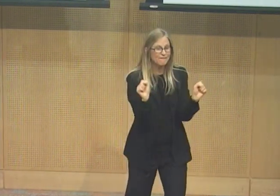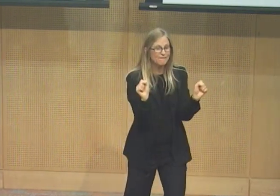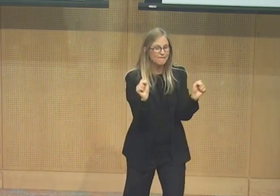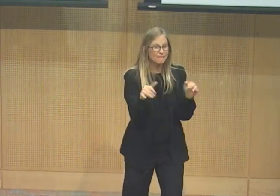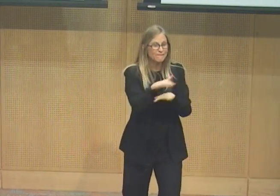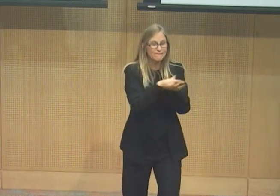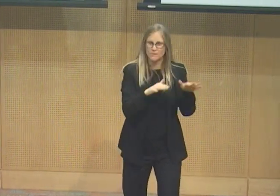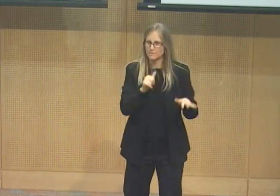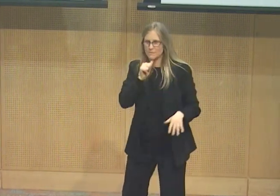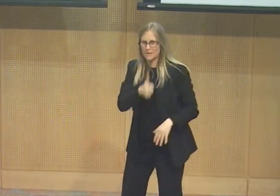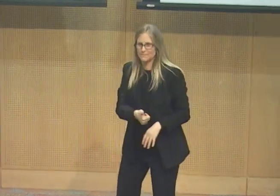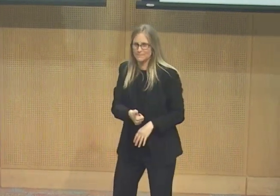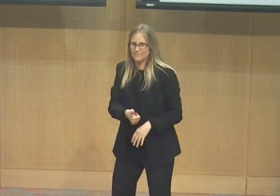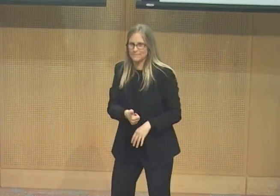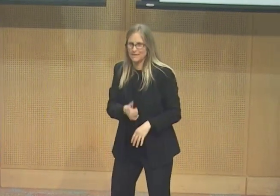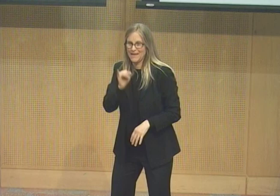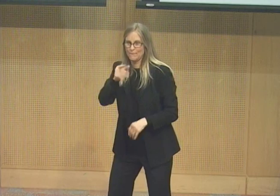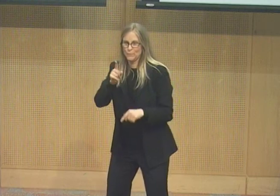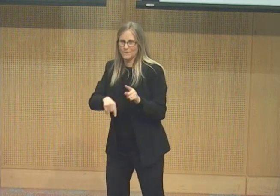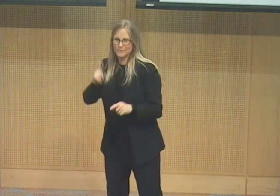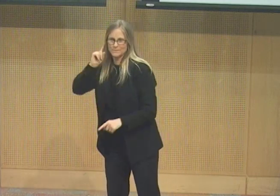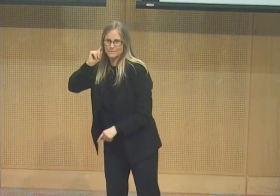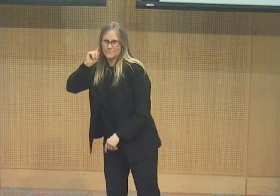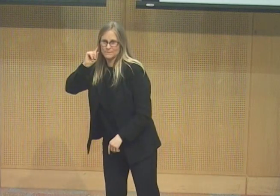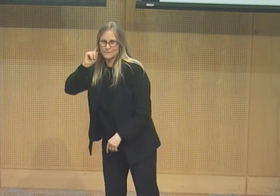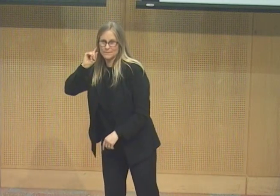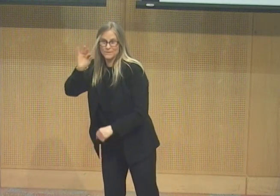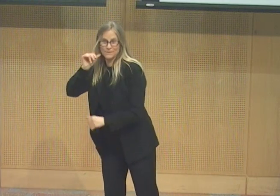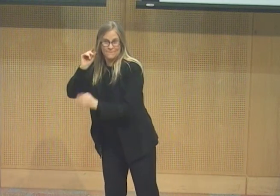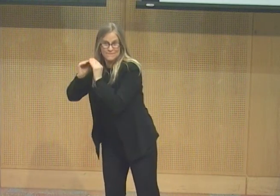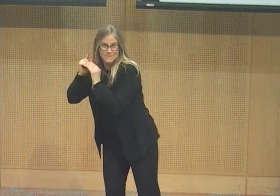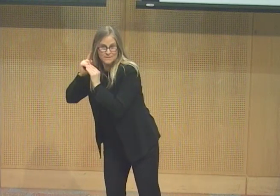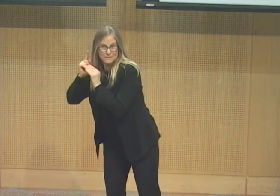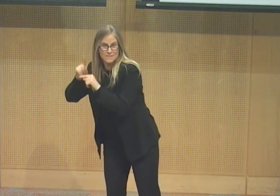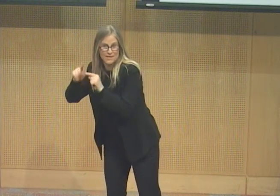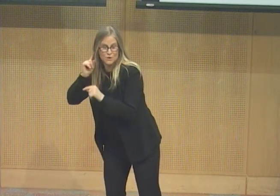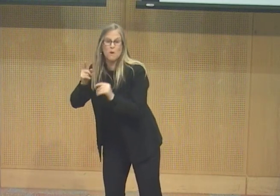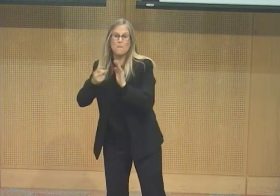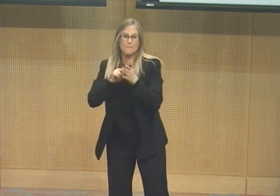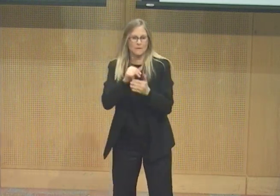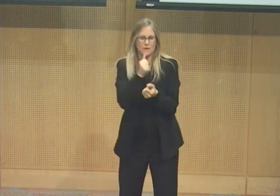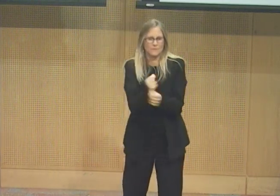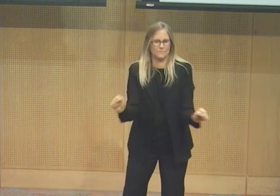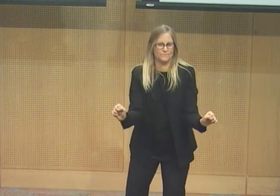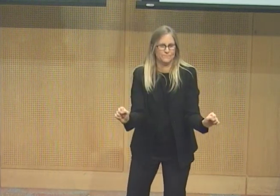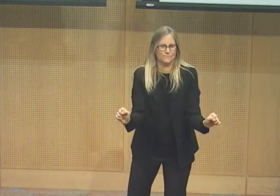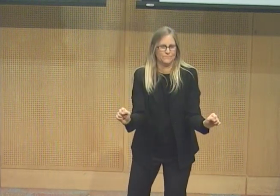and her health and safety was at risk. If you can't hear, you have a low quality of life.